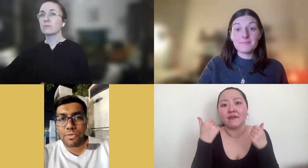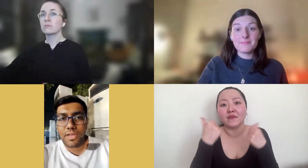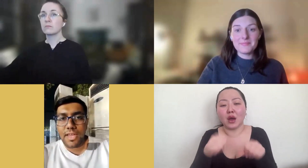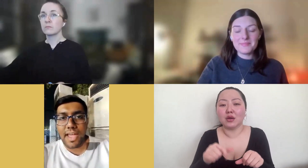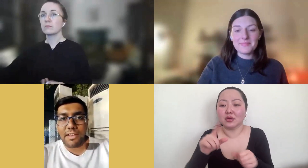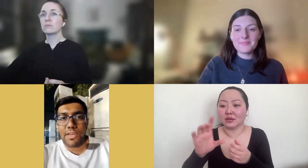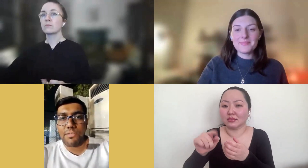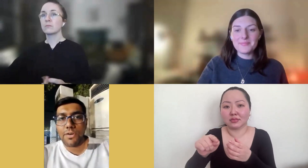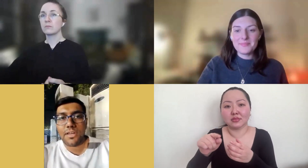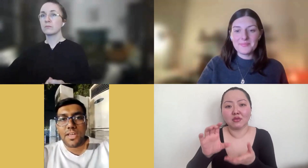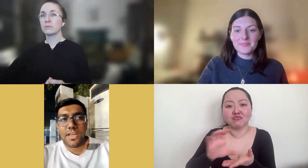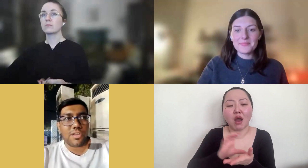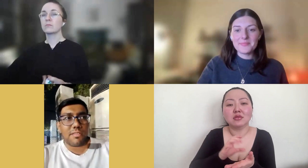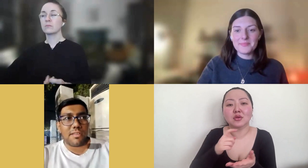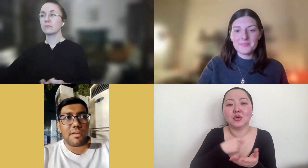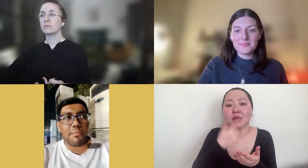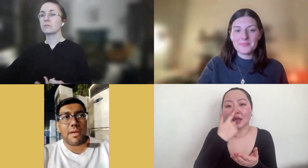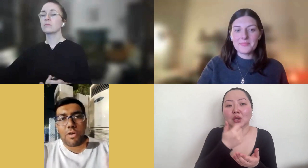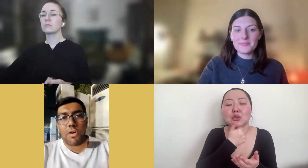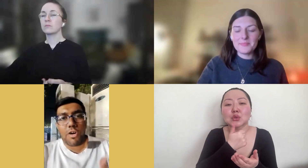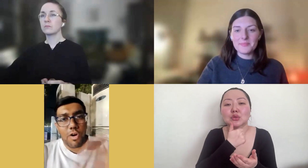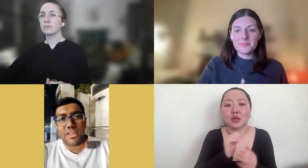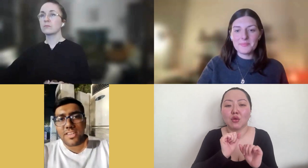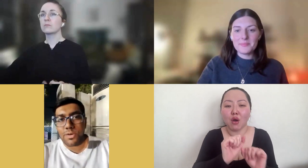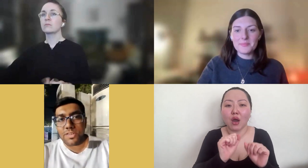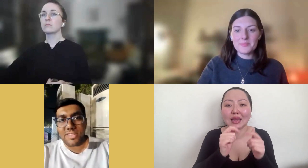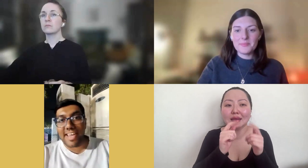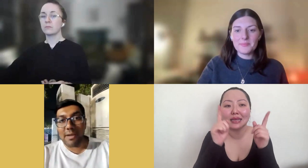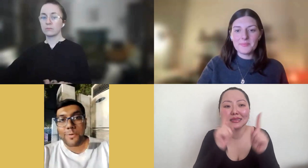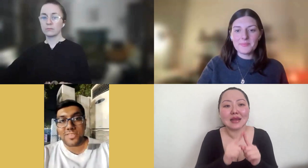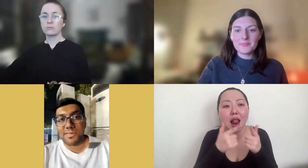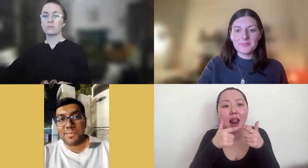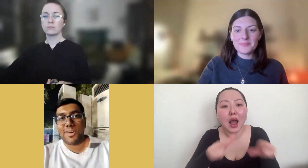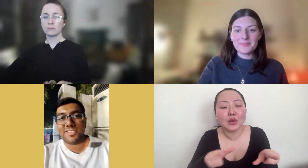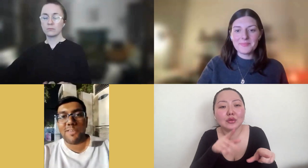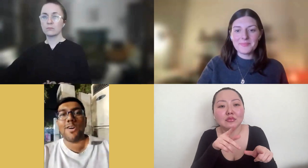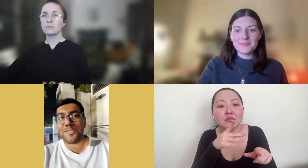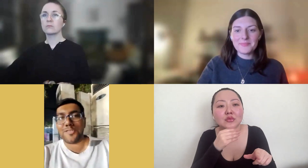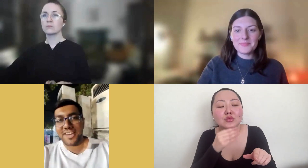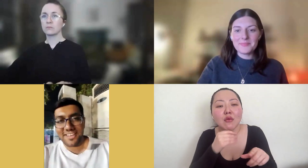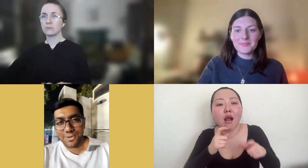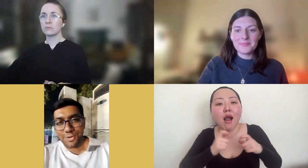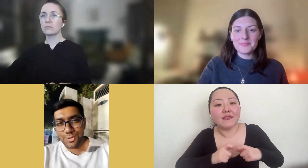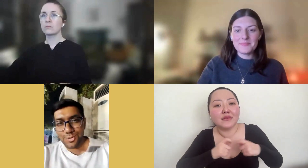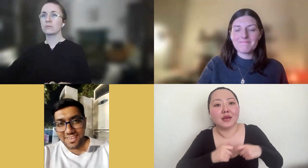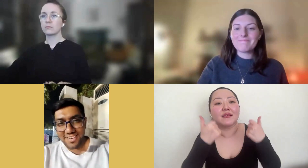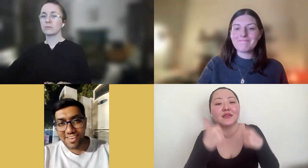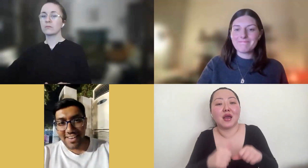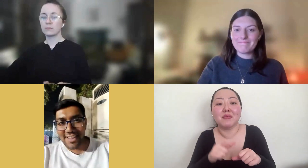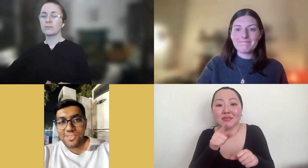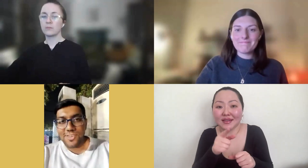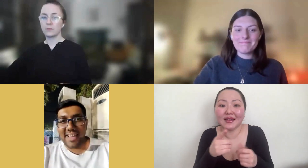with. But all this was again possible, because there was funding to do that. So,